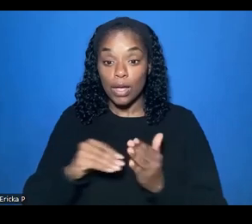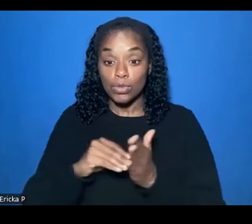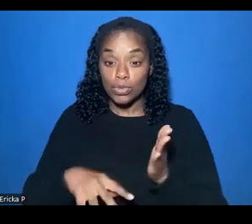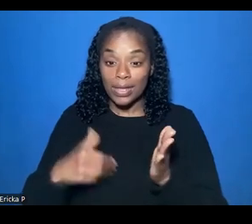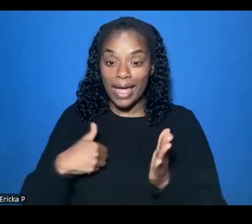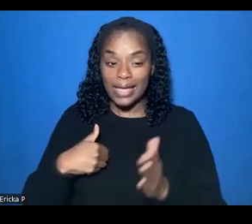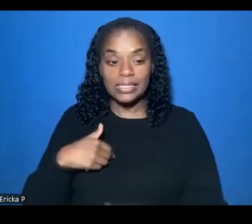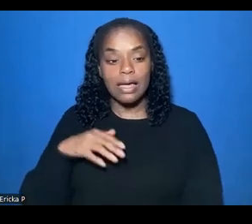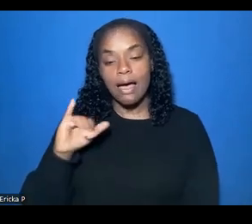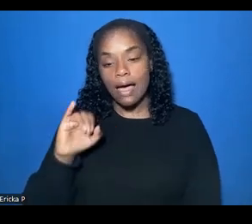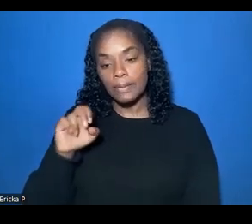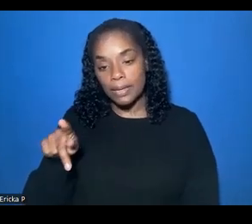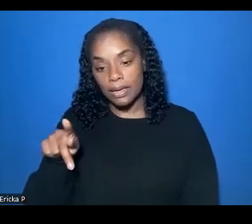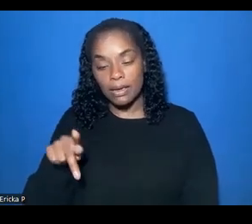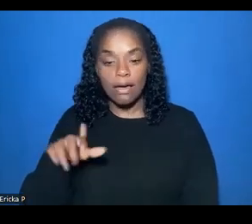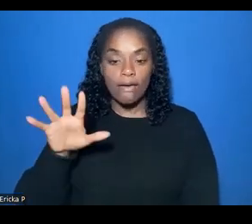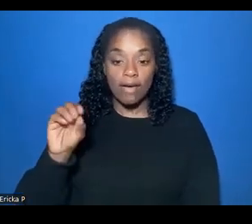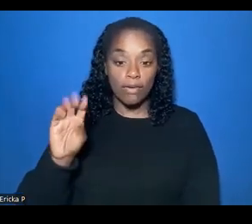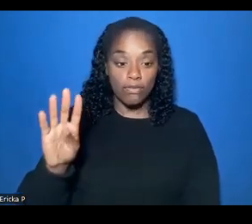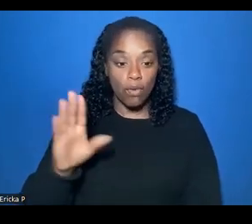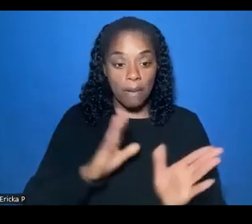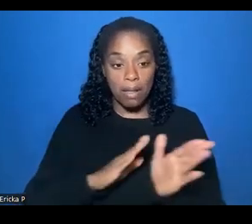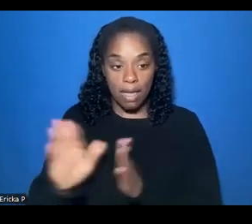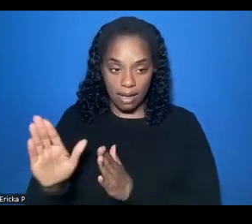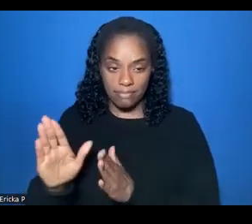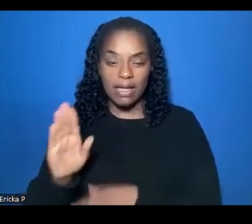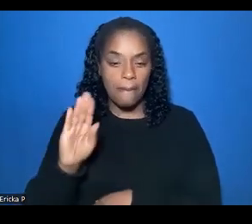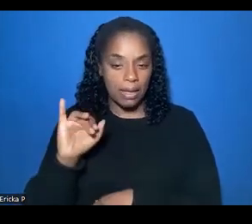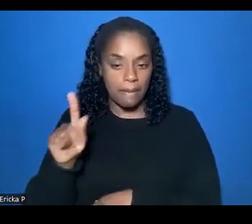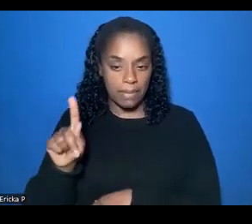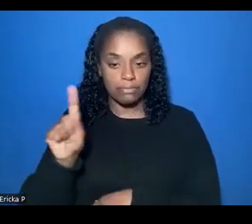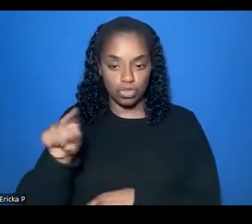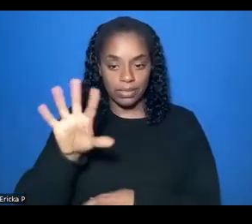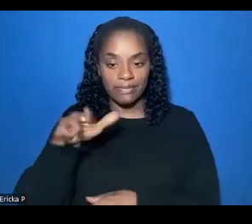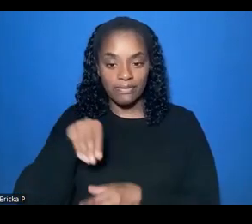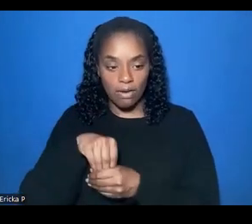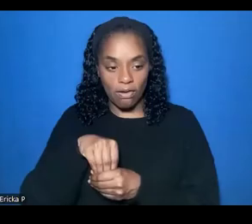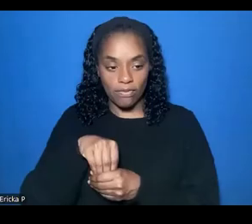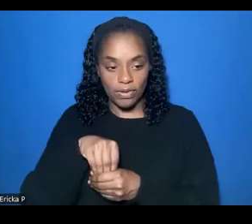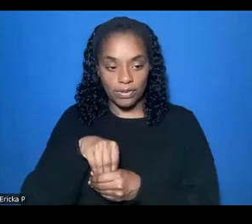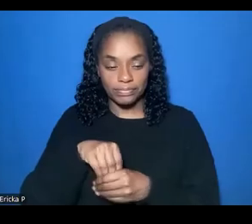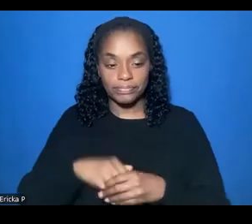it should be part of that, plan. The Behavior Intervention Plan